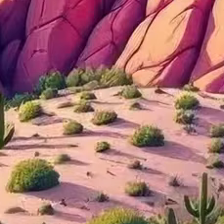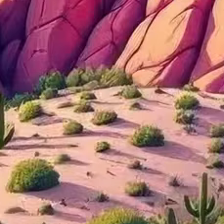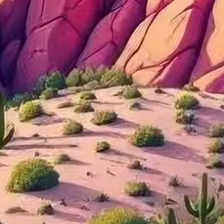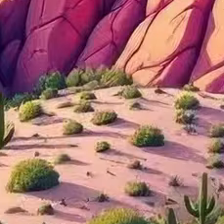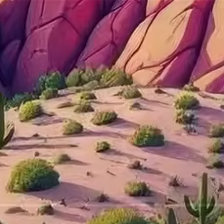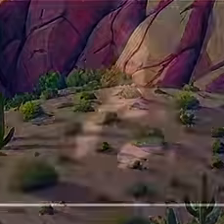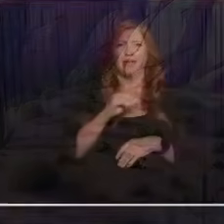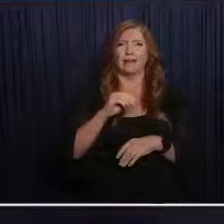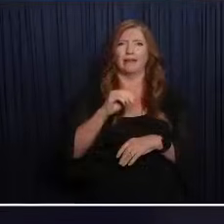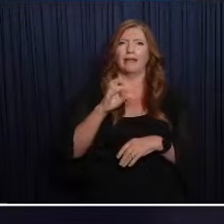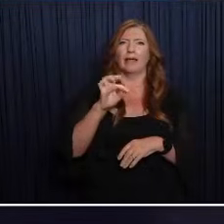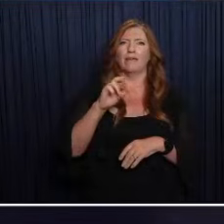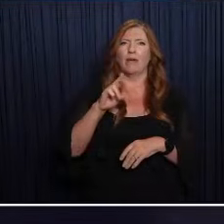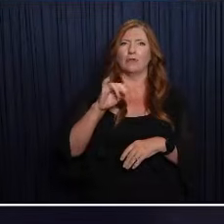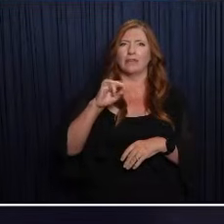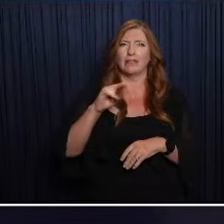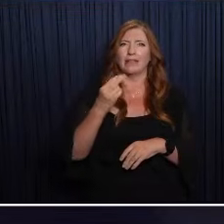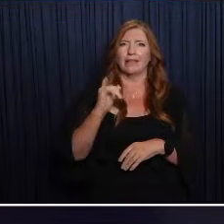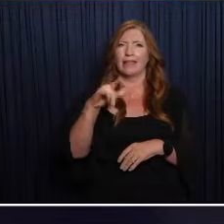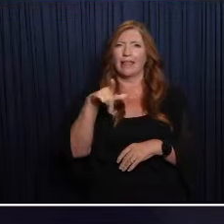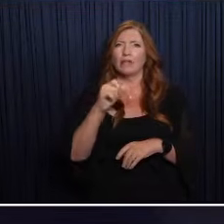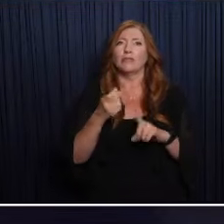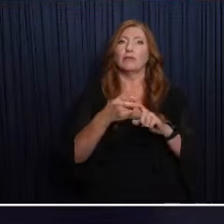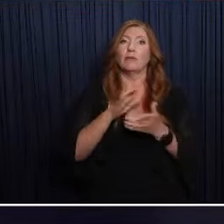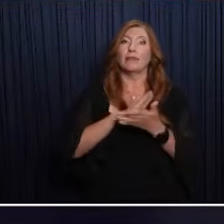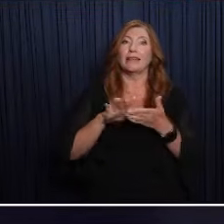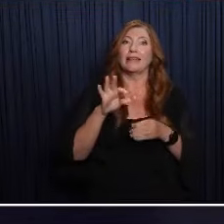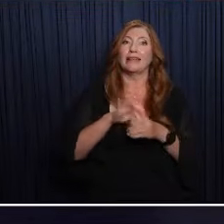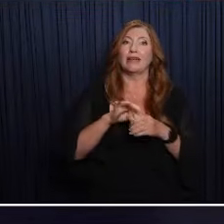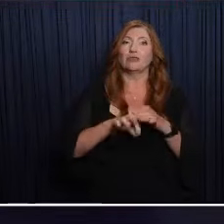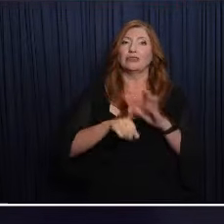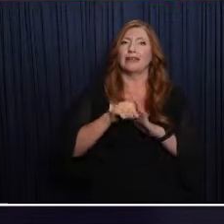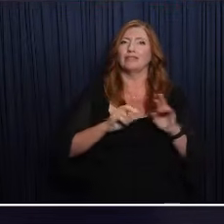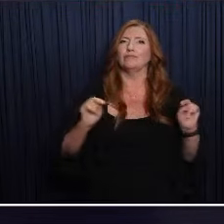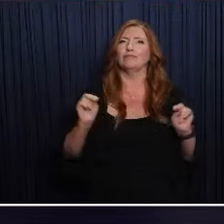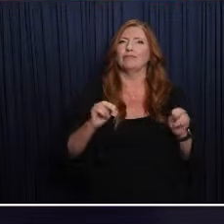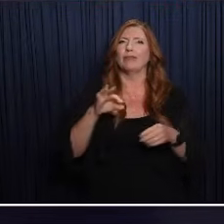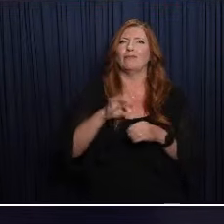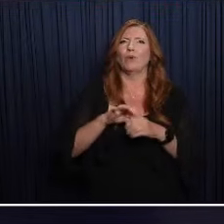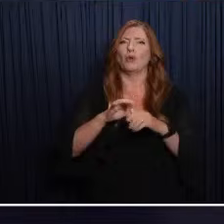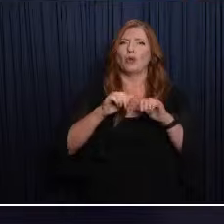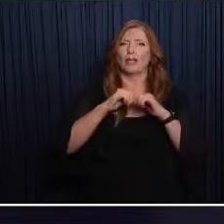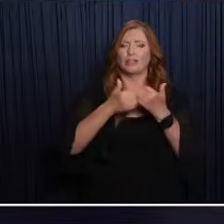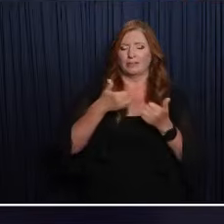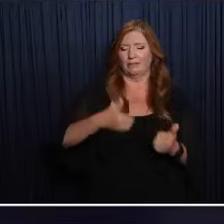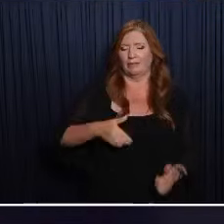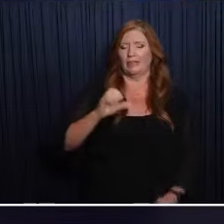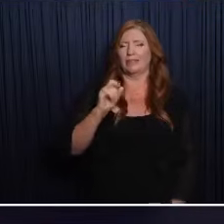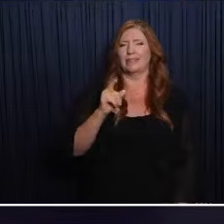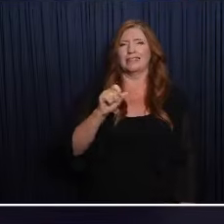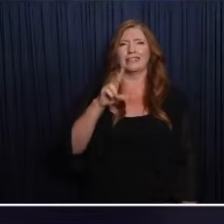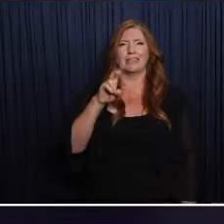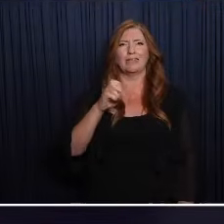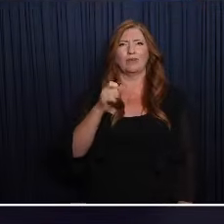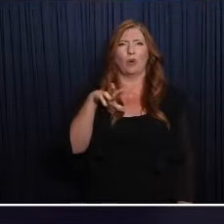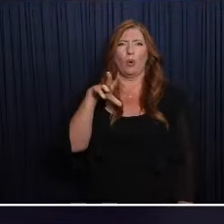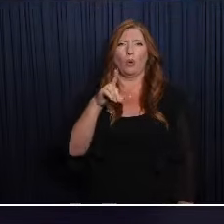REPRESENTING PARTS OF SCOTTSDALE, PHOENIX, CAVE CREEK, PARADISE VALLEY AND FOUNTAIN